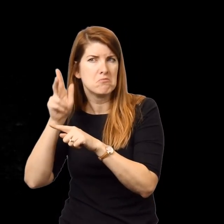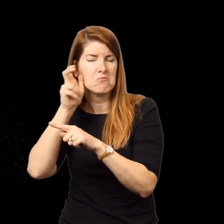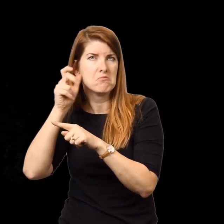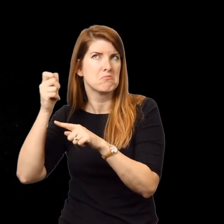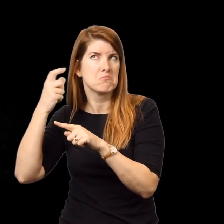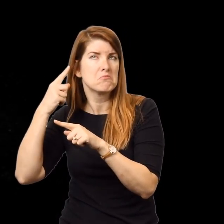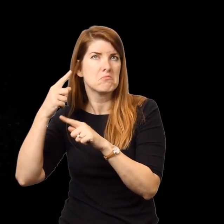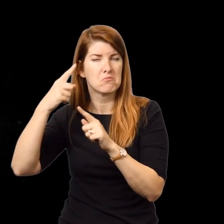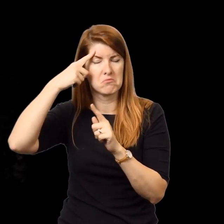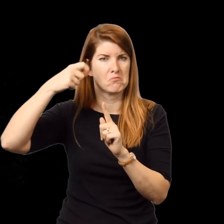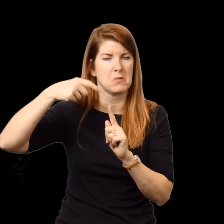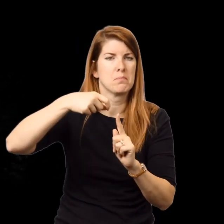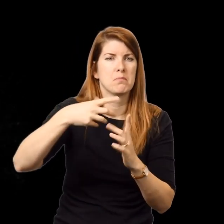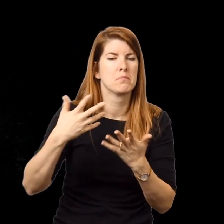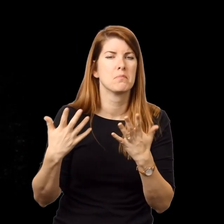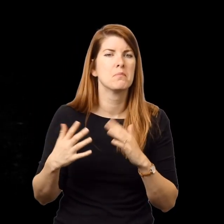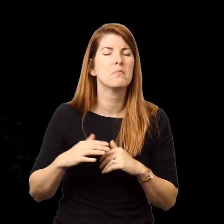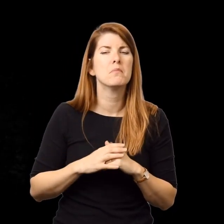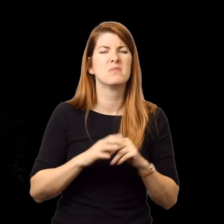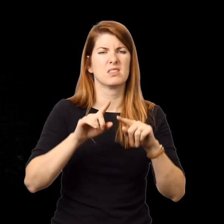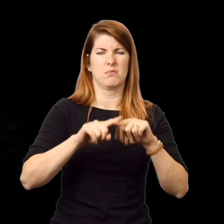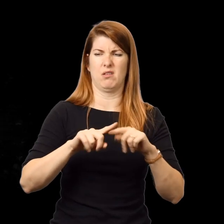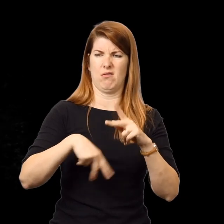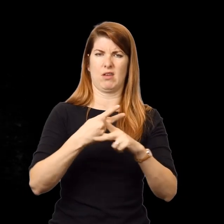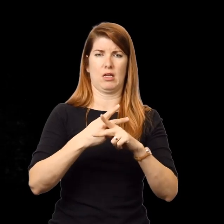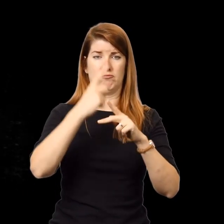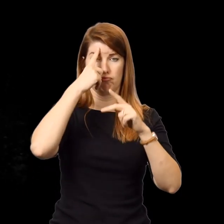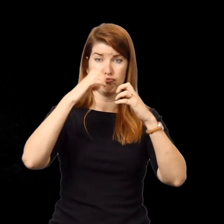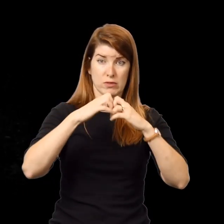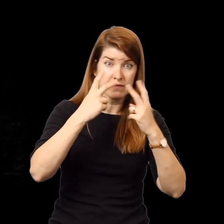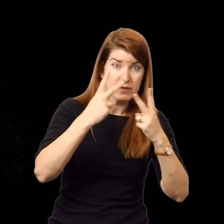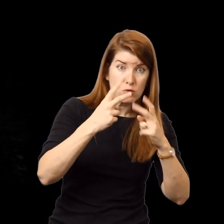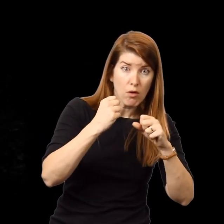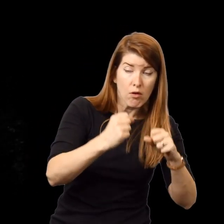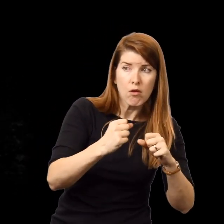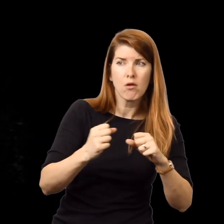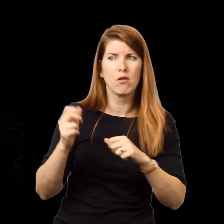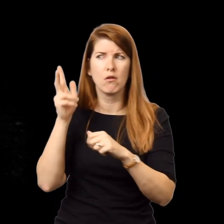And so, depending on what kind of brain that we're dealing with, it makes a real difference